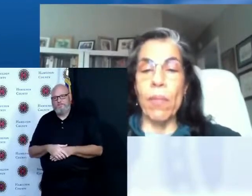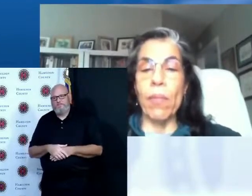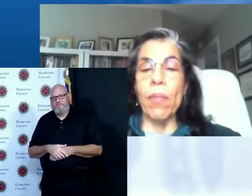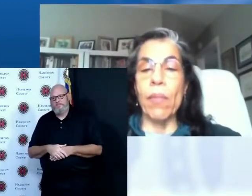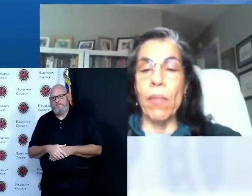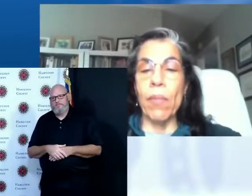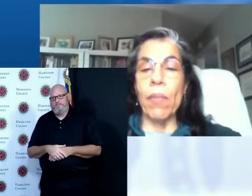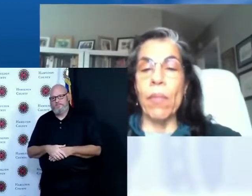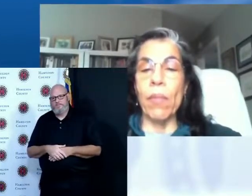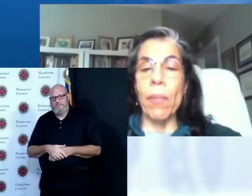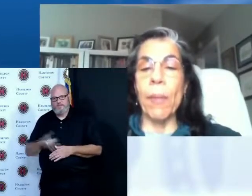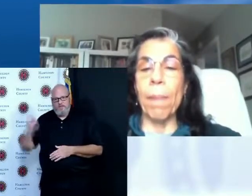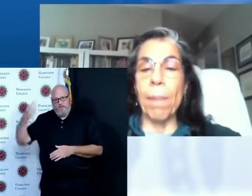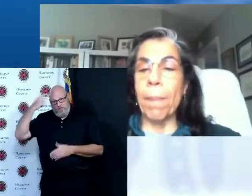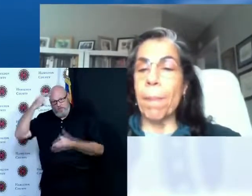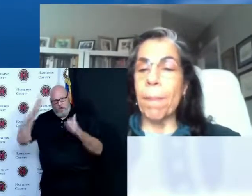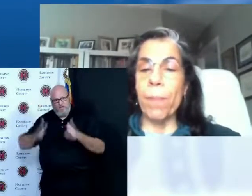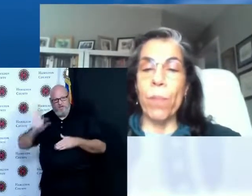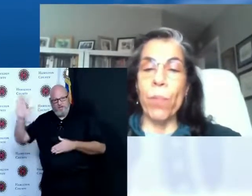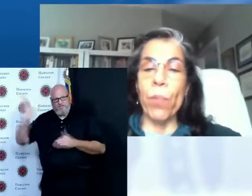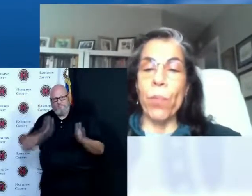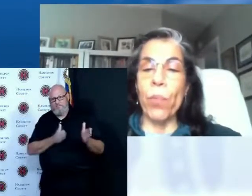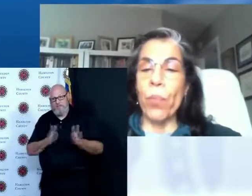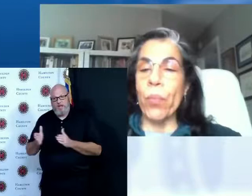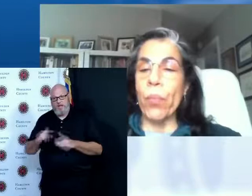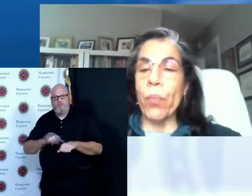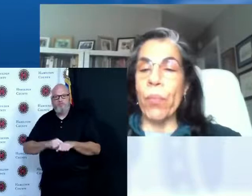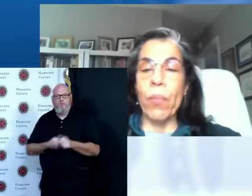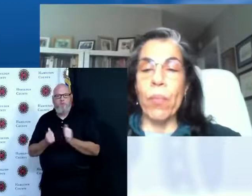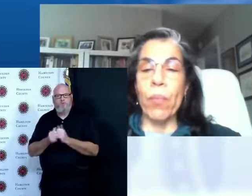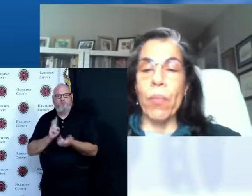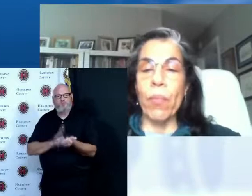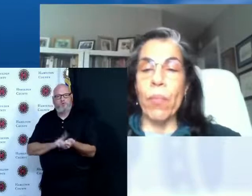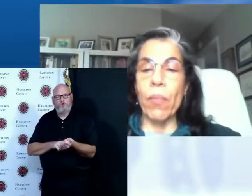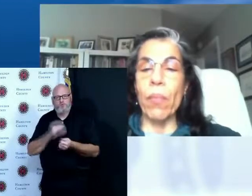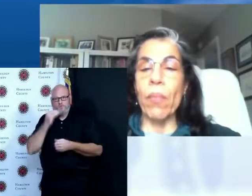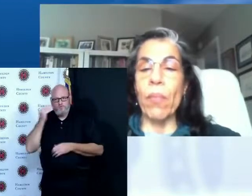those that live in nursing homes and so if you think about our most vulnerable population it's